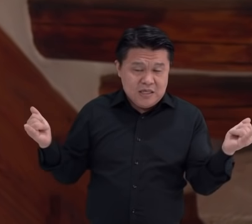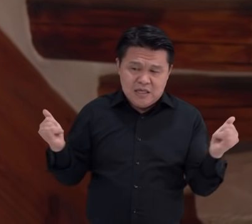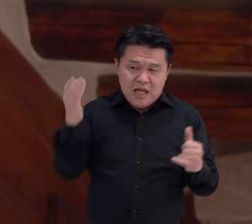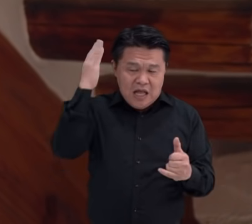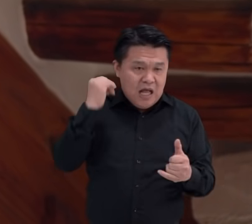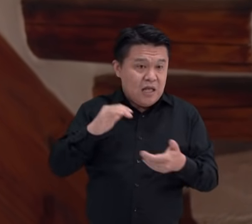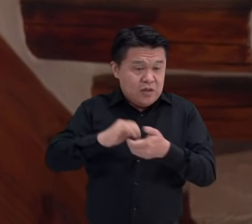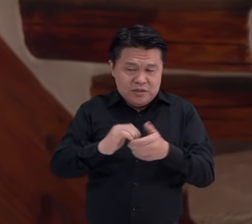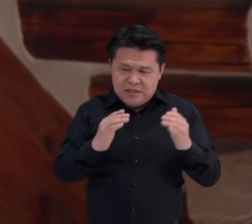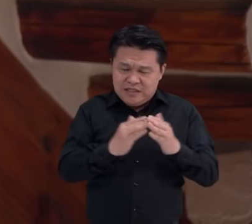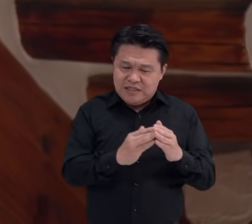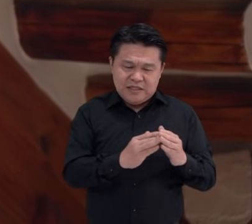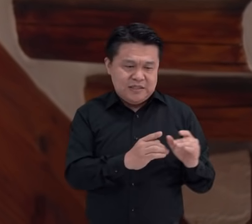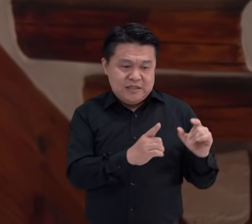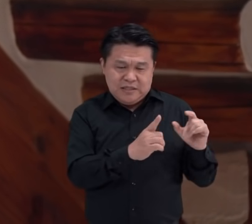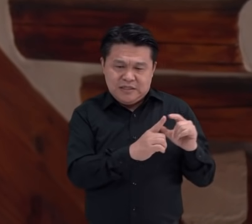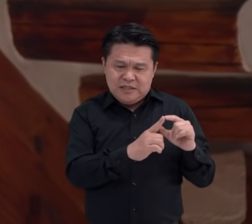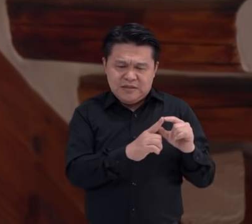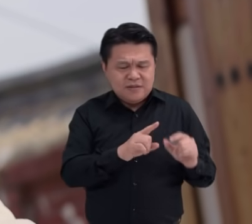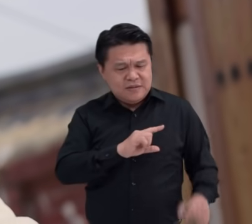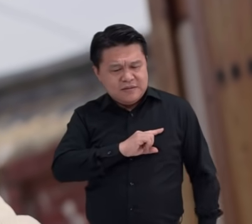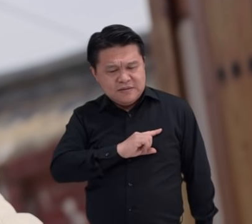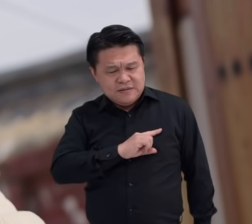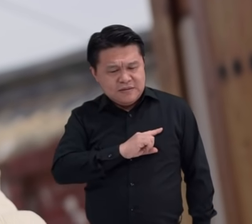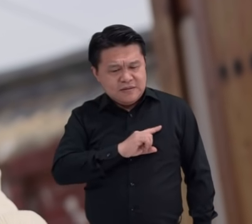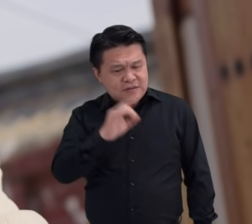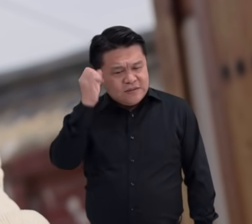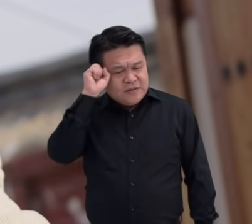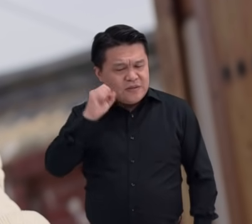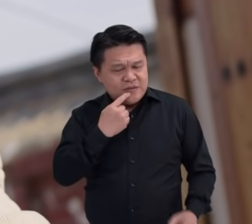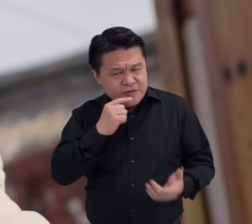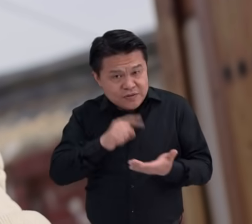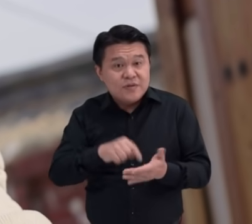I wanted to create a clever name using the expression.